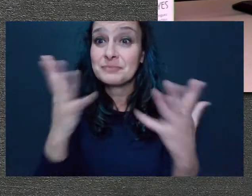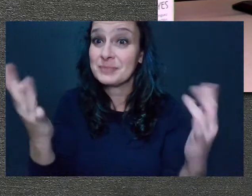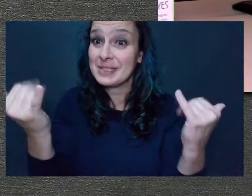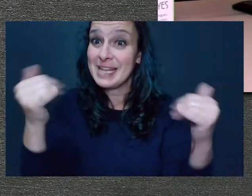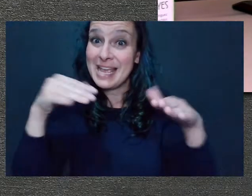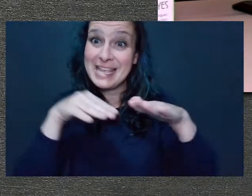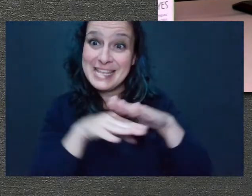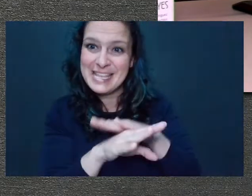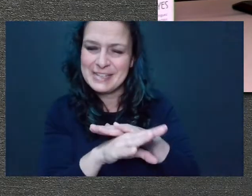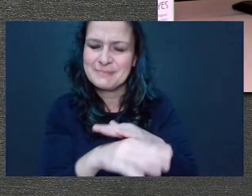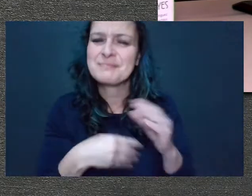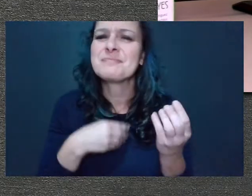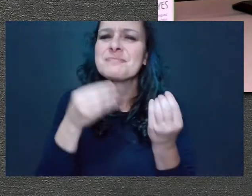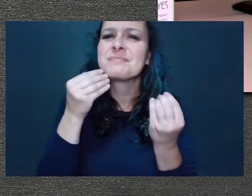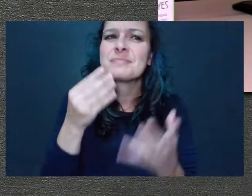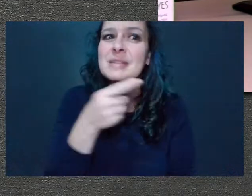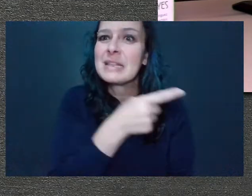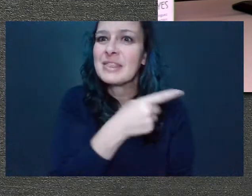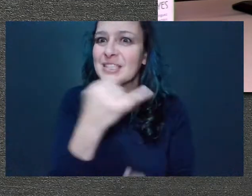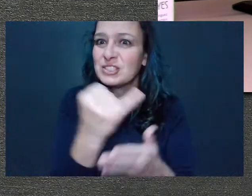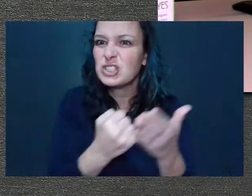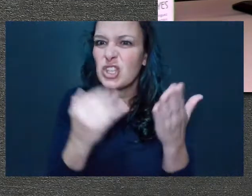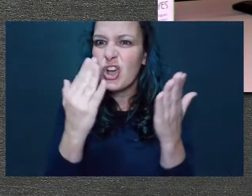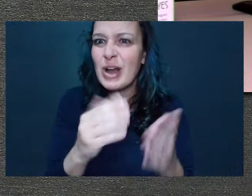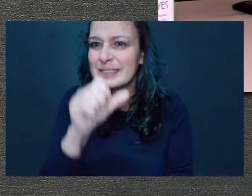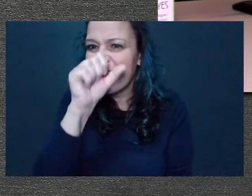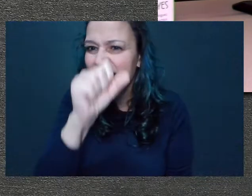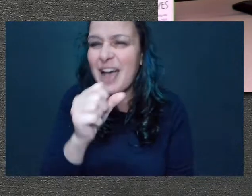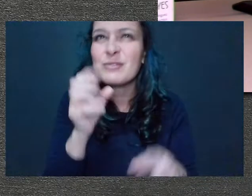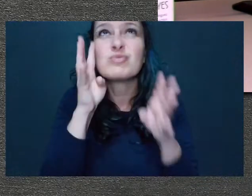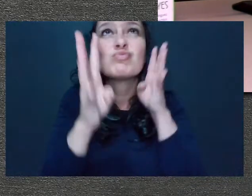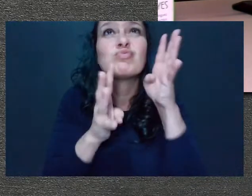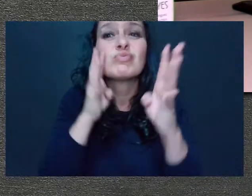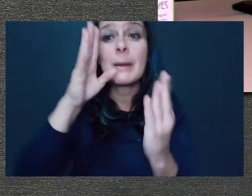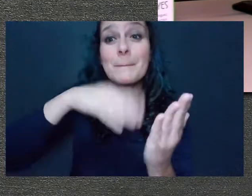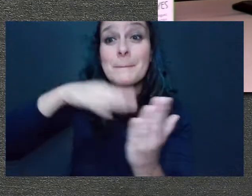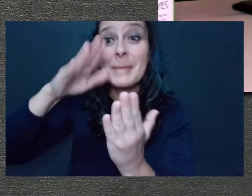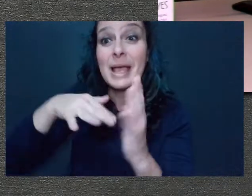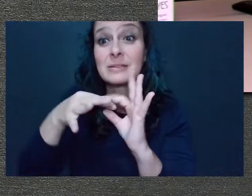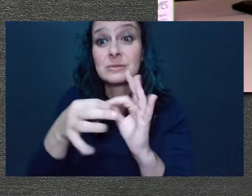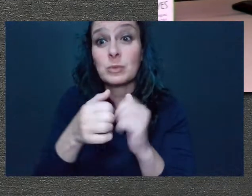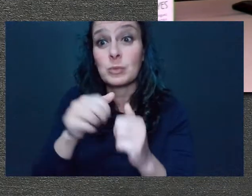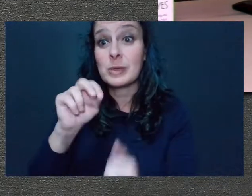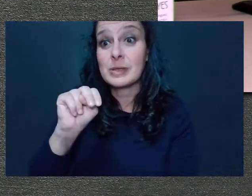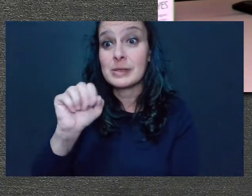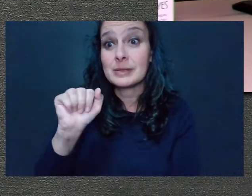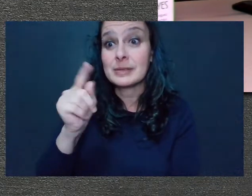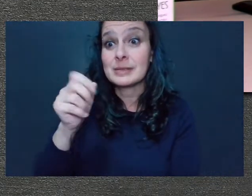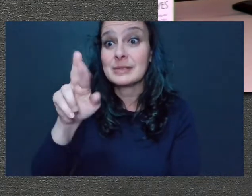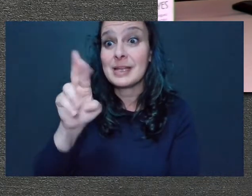to the artist that loved to create paintings of nature. Her name is Georgia O'Keeffe.